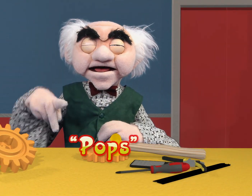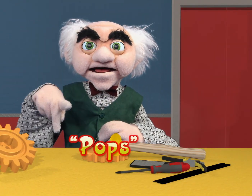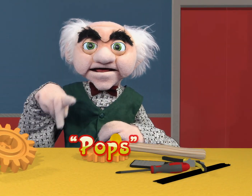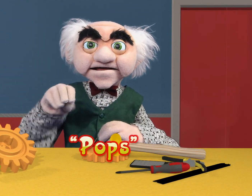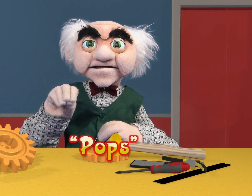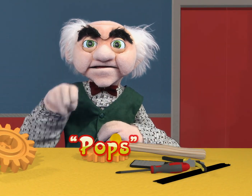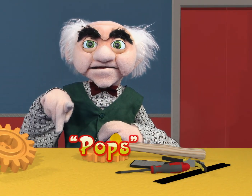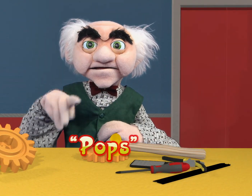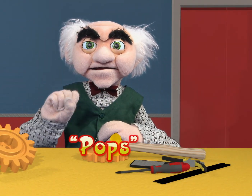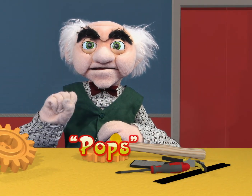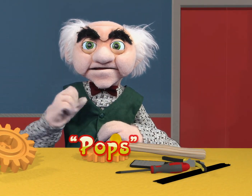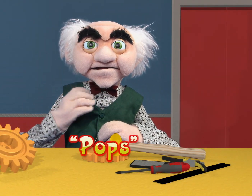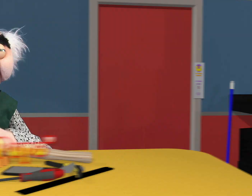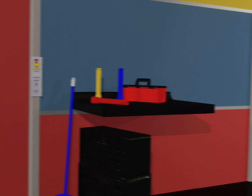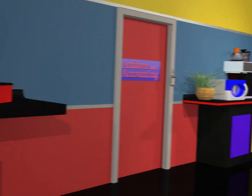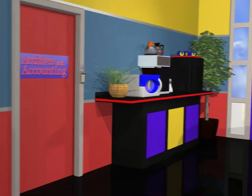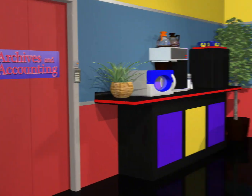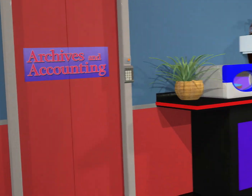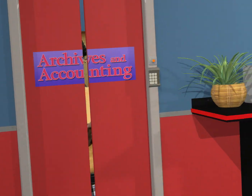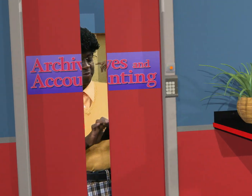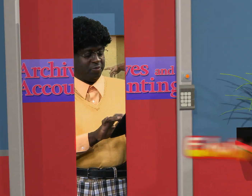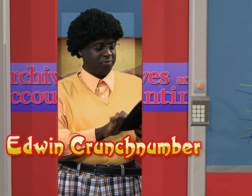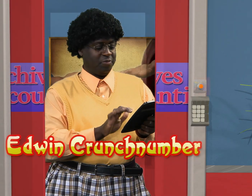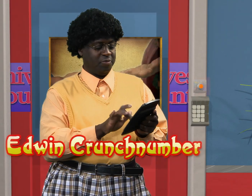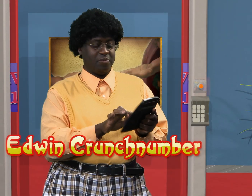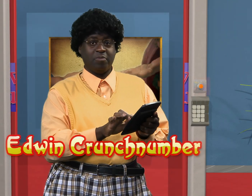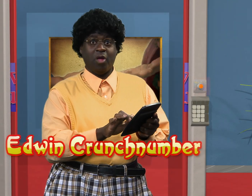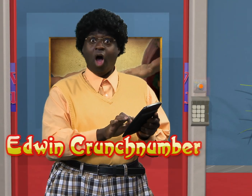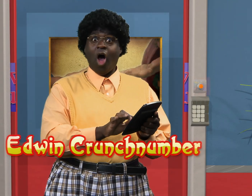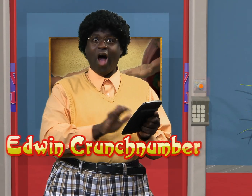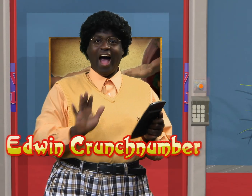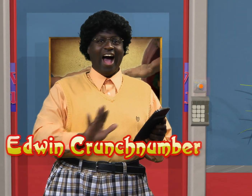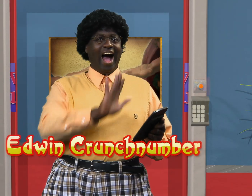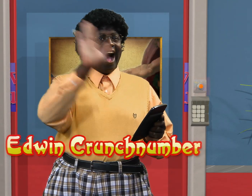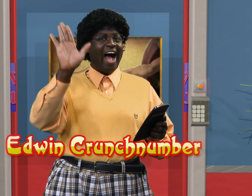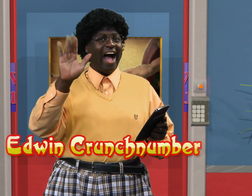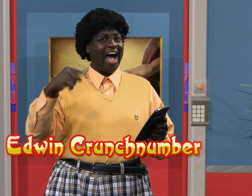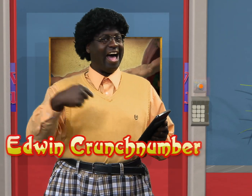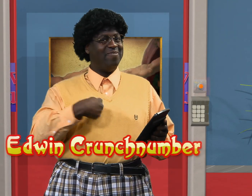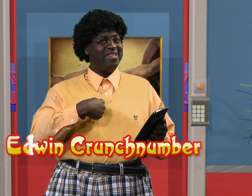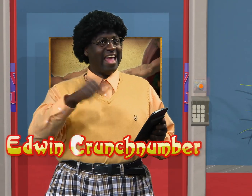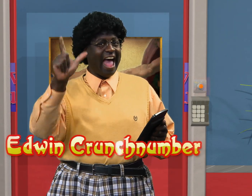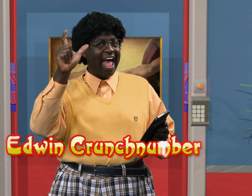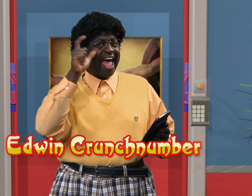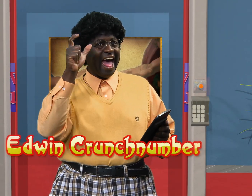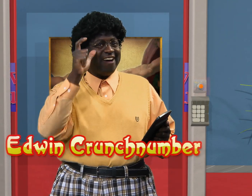THEY CAN TALK WITH JUST THEIR HANDS. DR. WONDER'S WORKSHOP. COME AND SEE